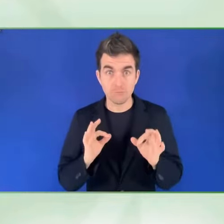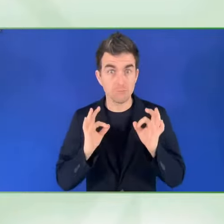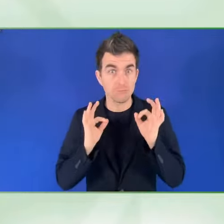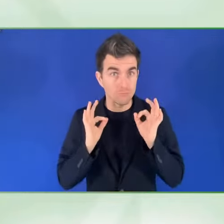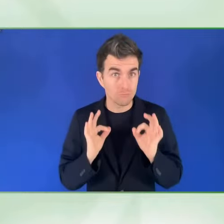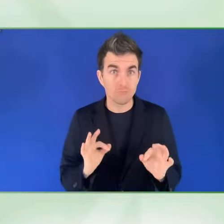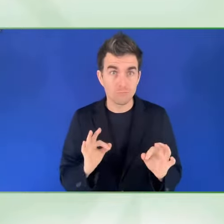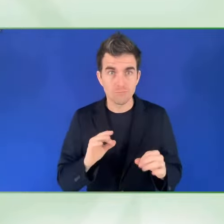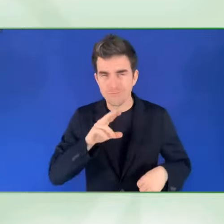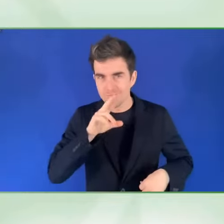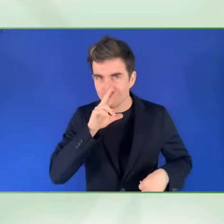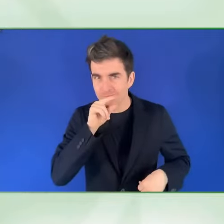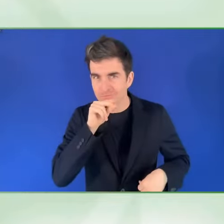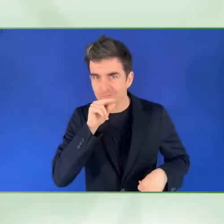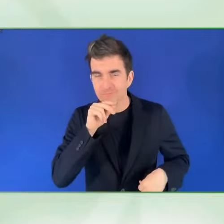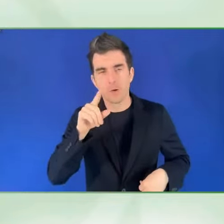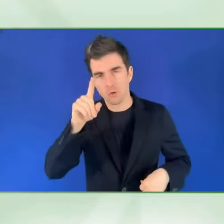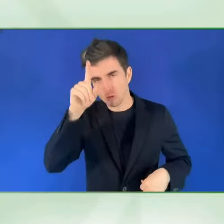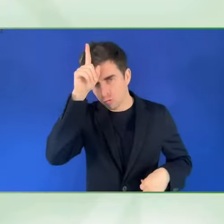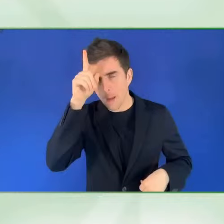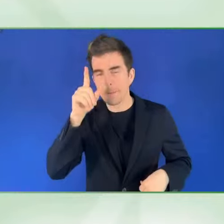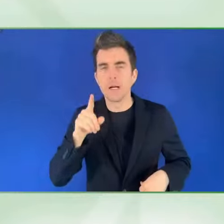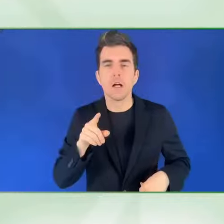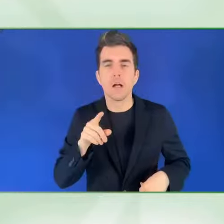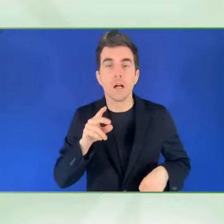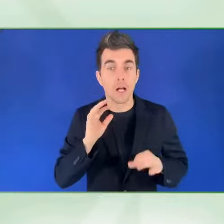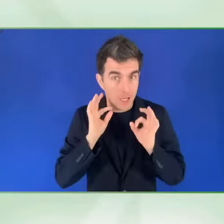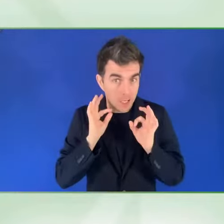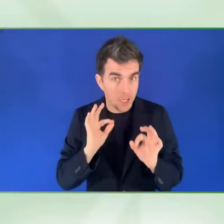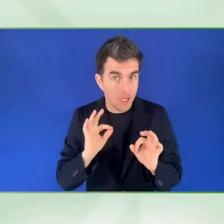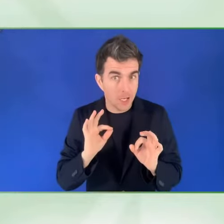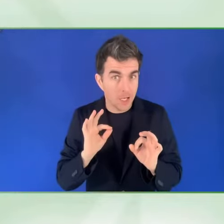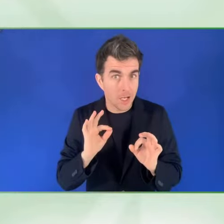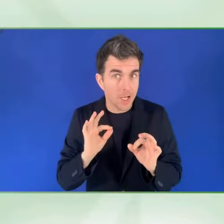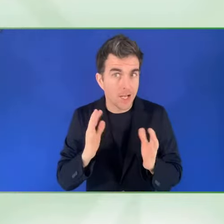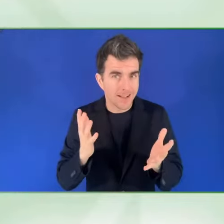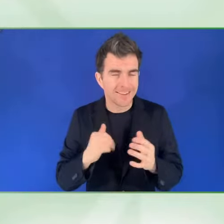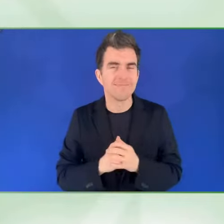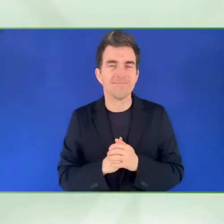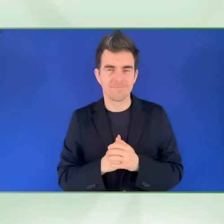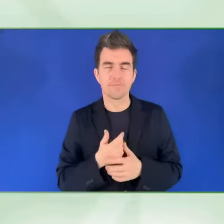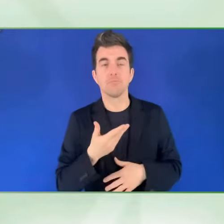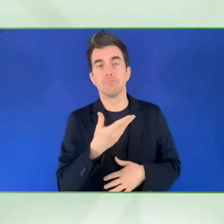brothers and sisters. We are also presenting collaborative work with a fantastic photographer, who captured